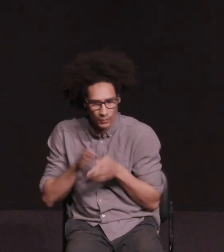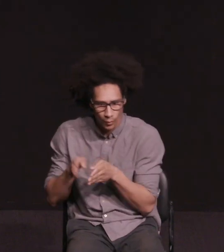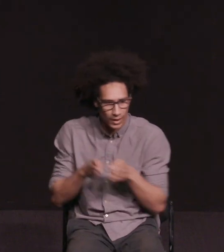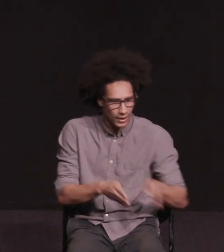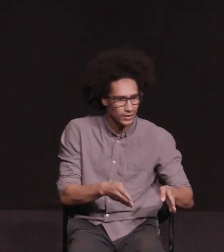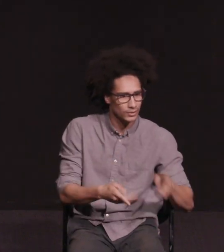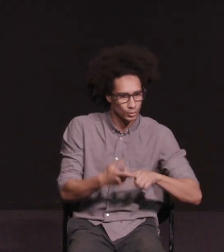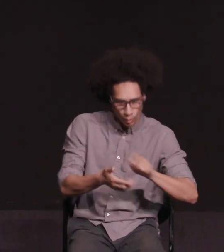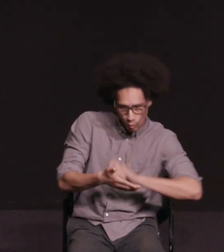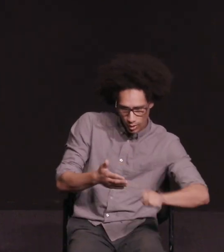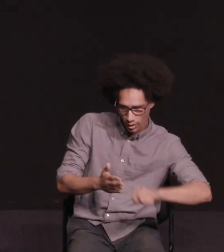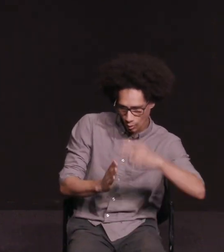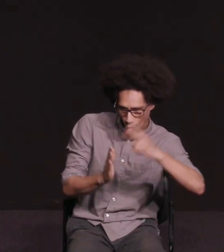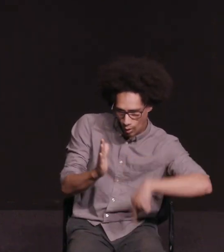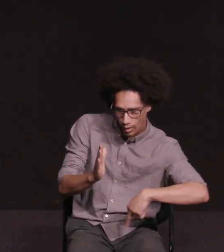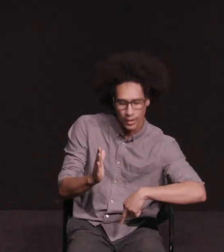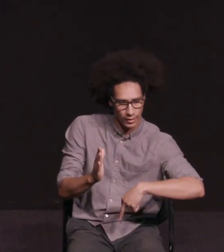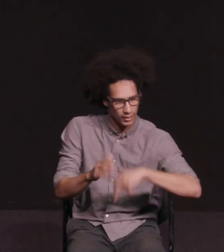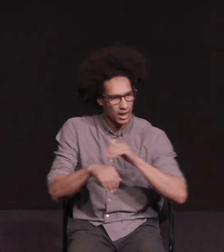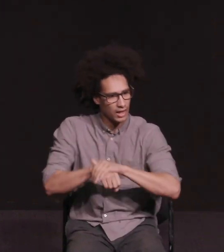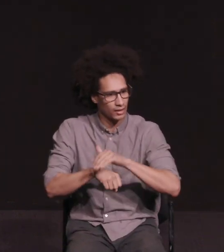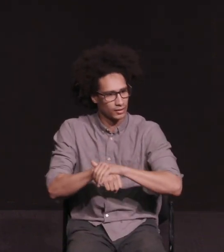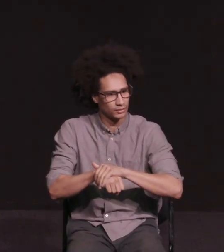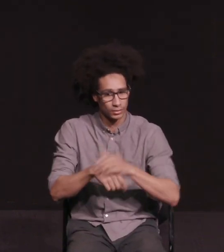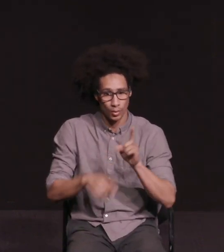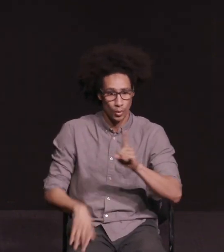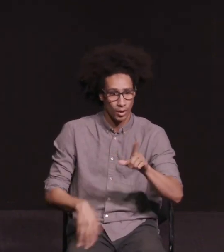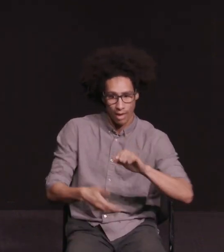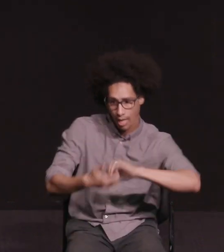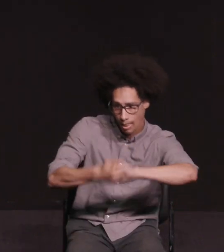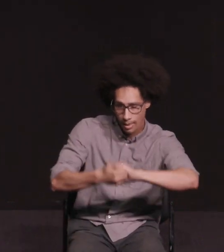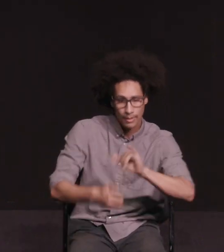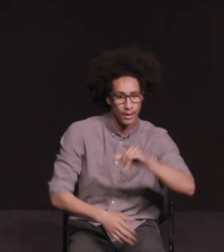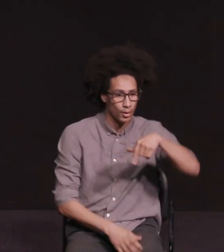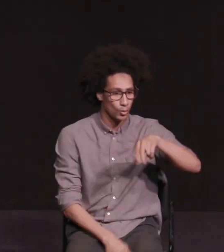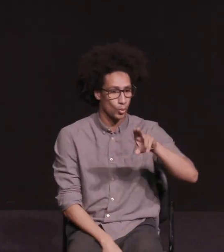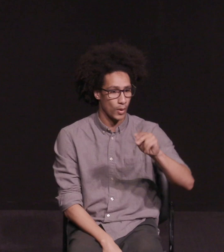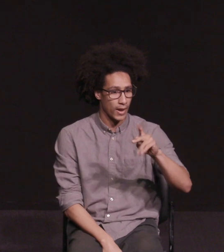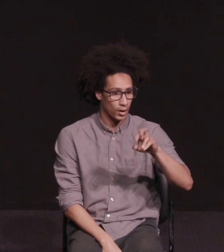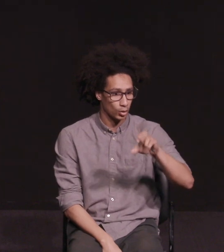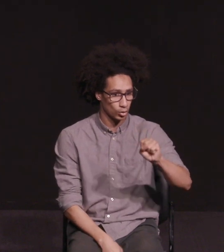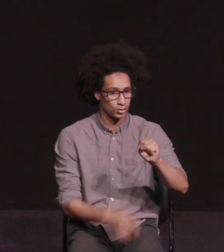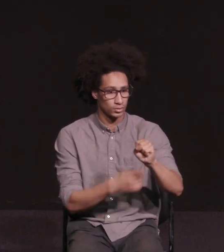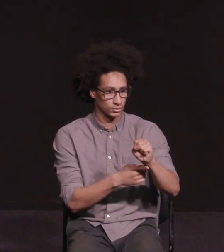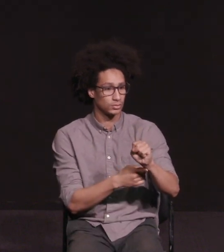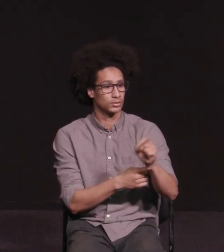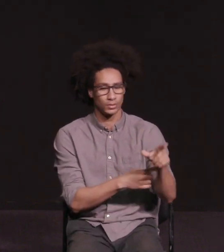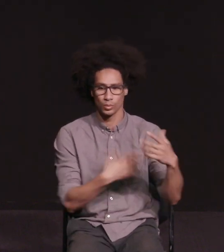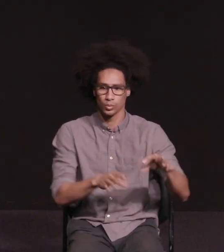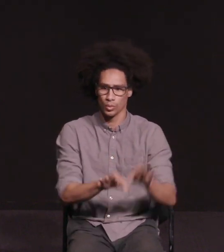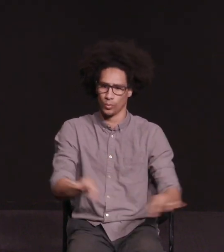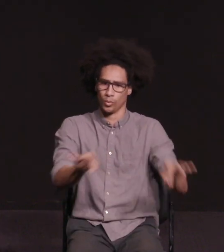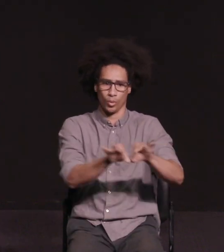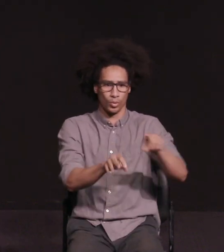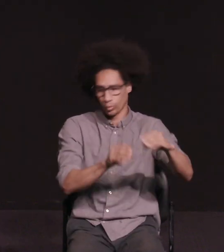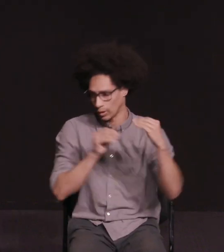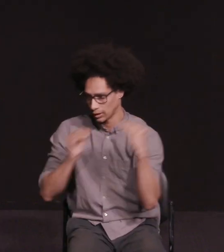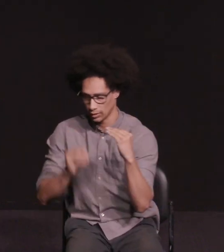write in English, where allies like the Quakers were instrumental in teaching them to read, and the church and the